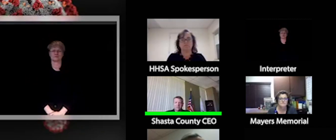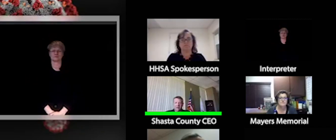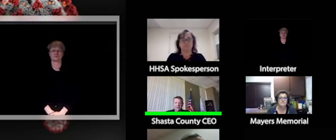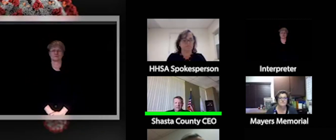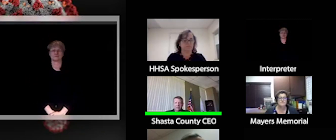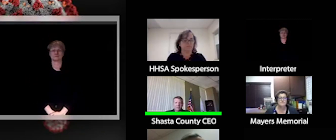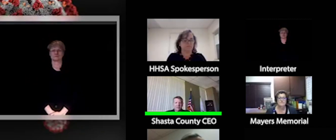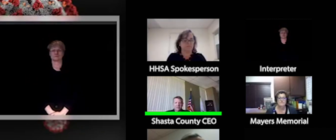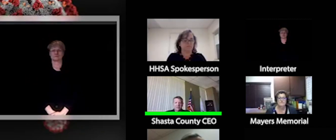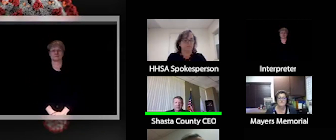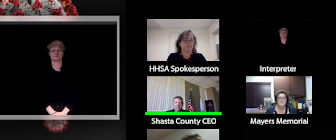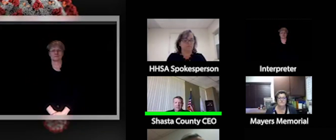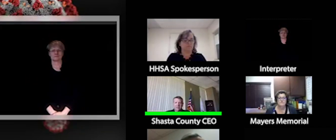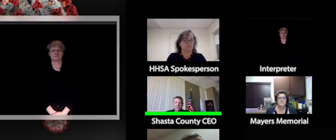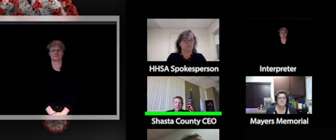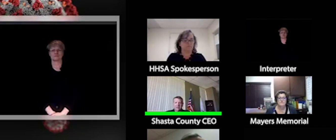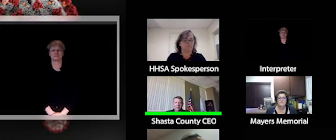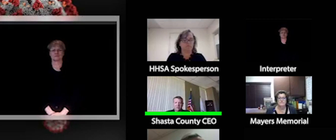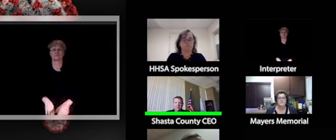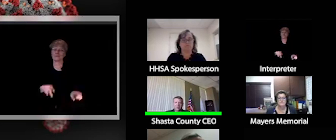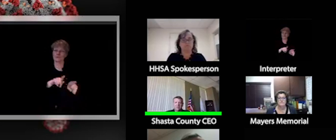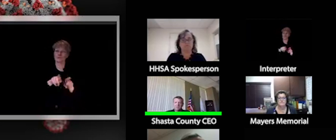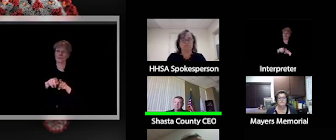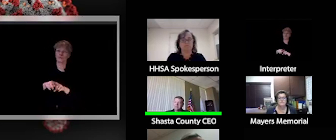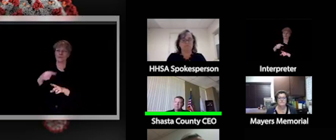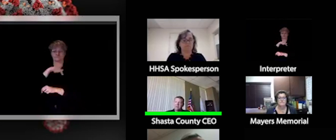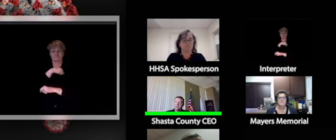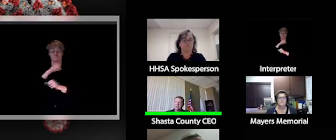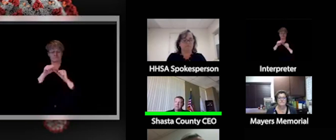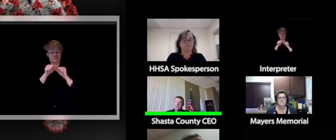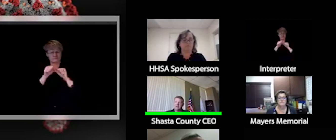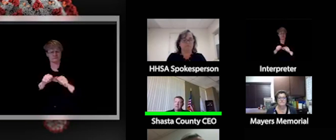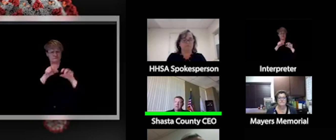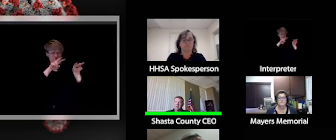the virus and try to understand the way to do things, but, as Donnell said, they have